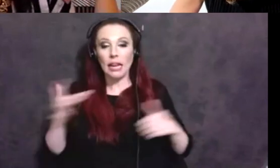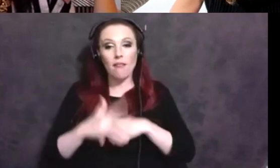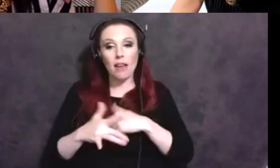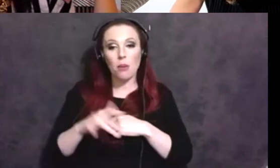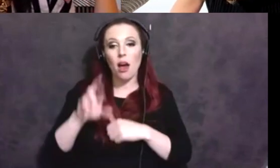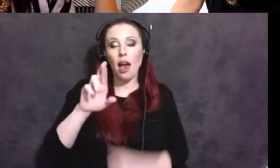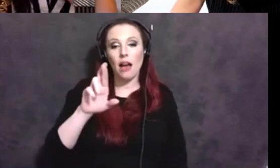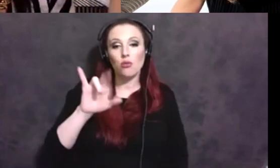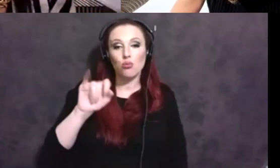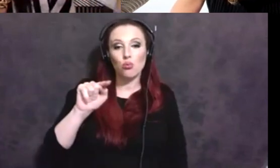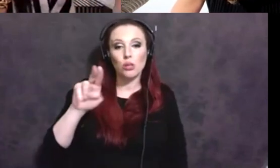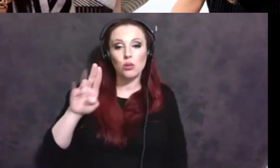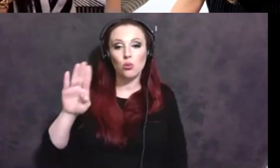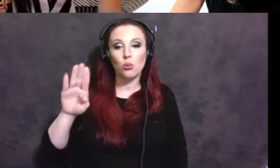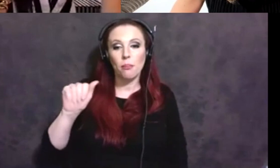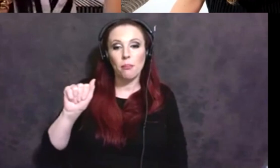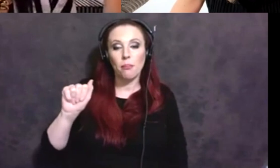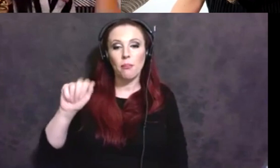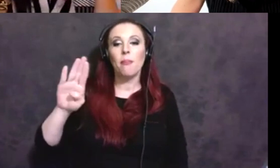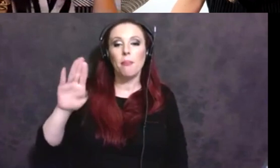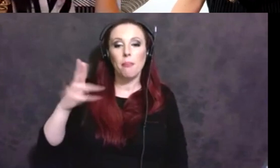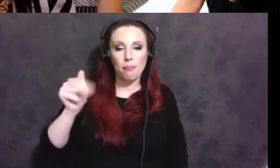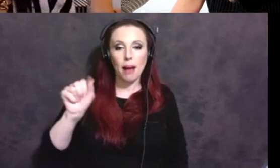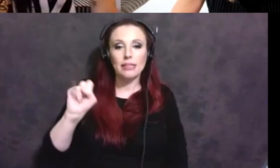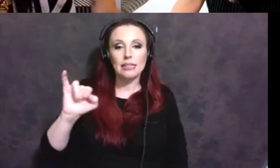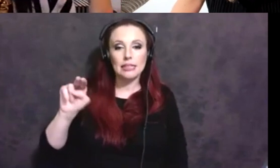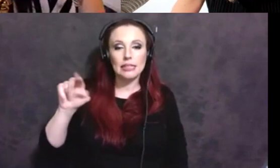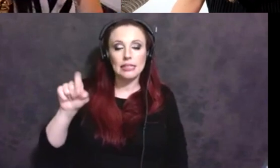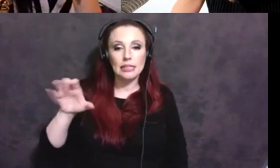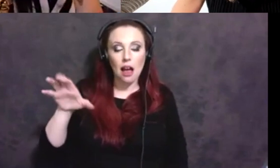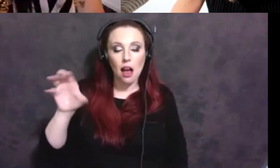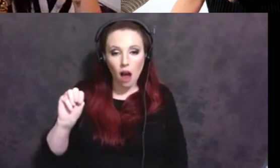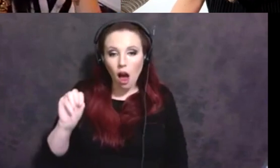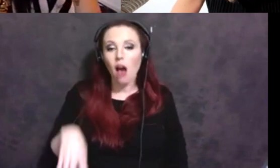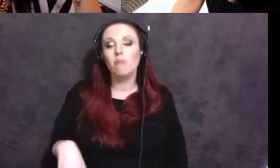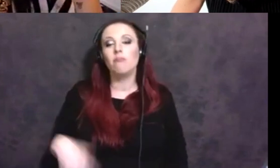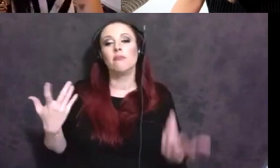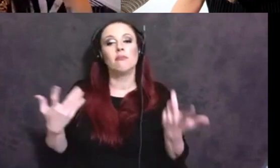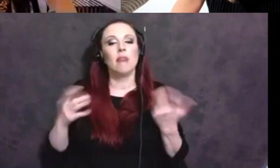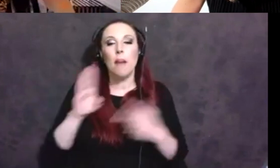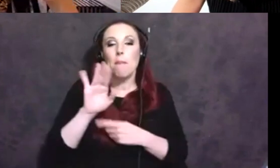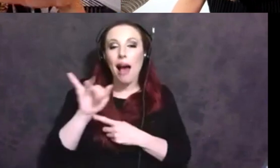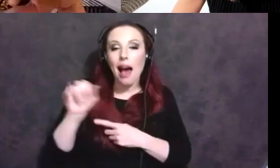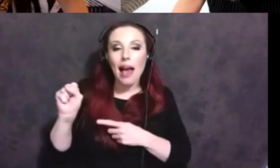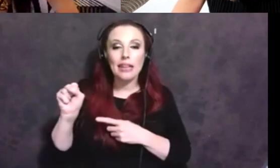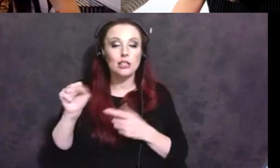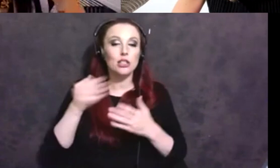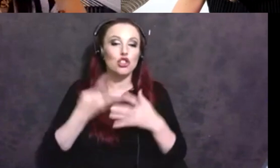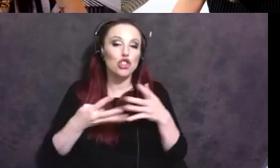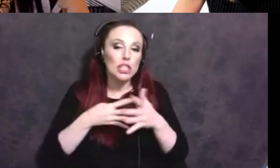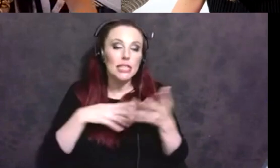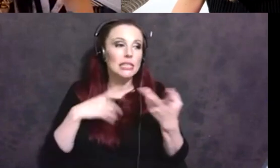with each other, so we do it again and again. I have extensive resources, all for free available at